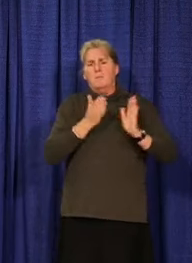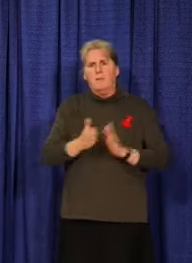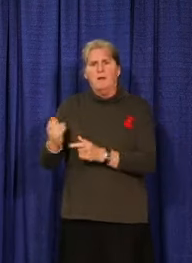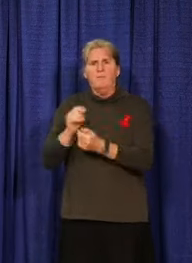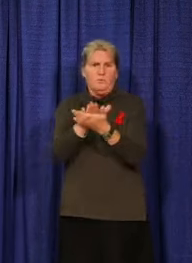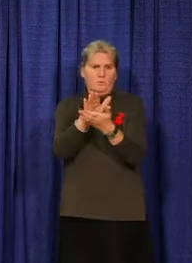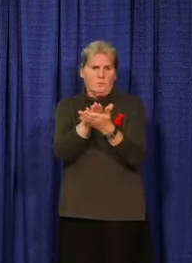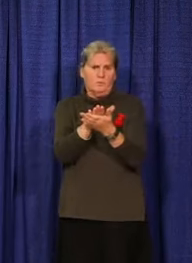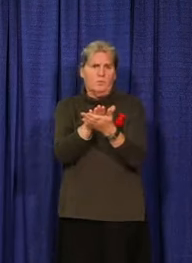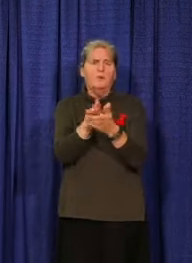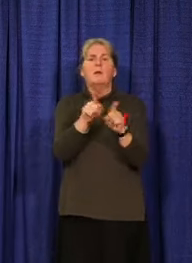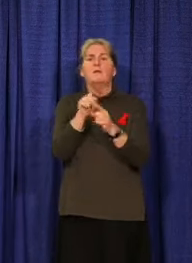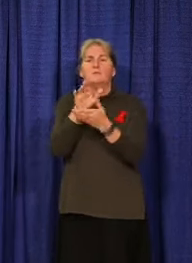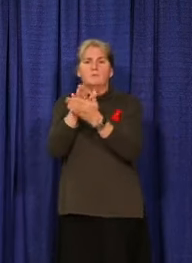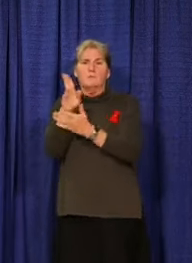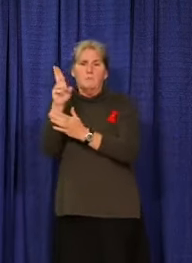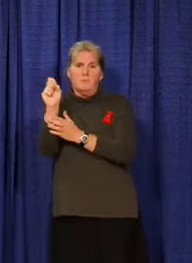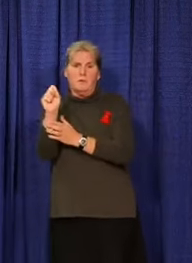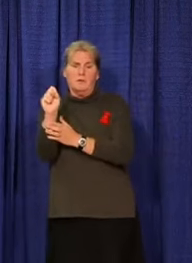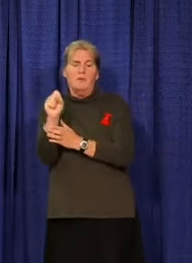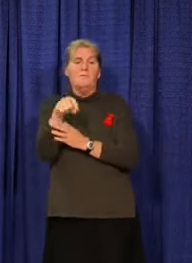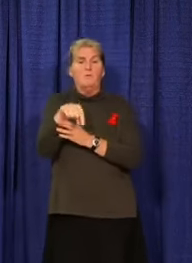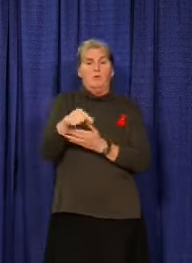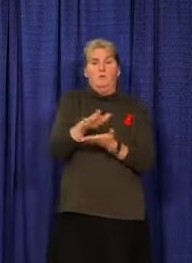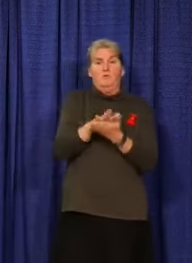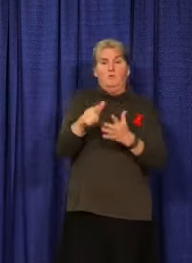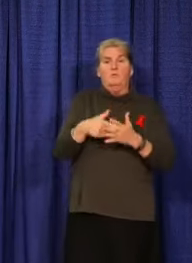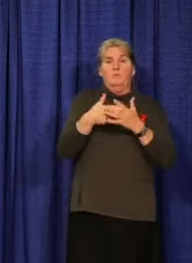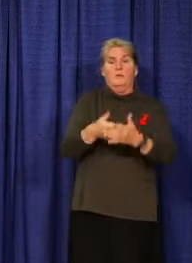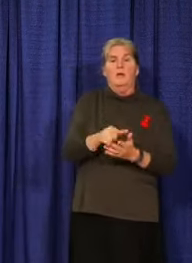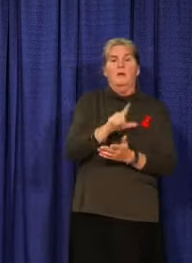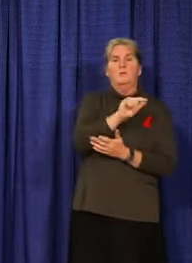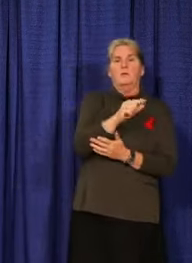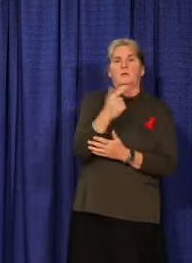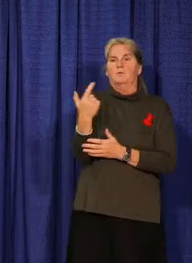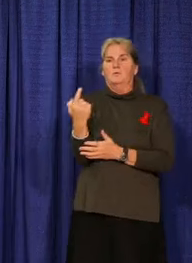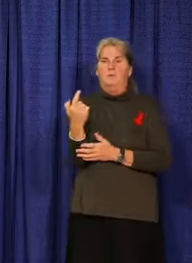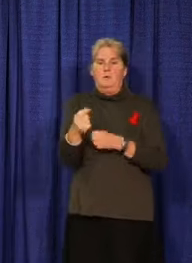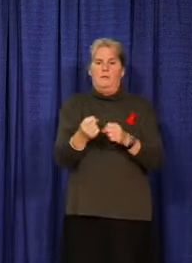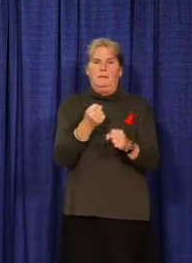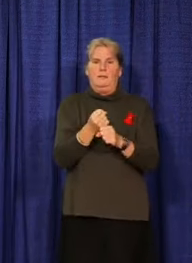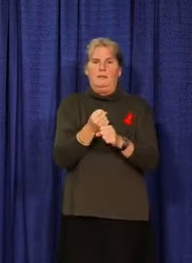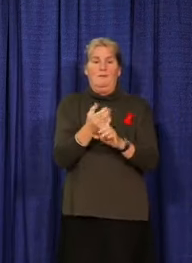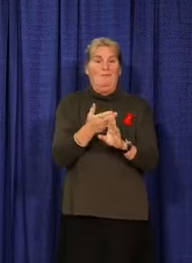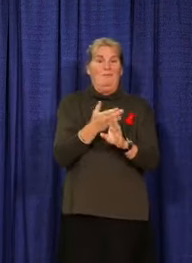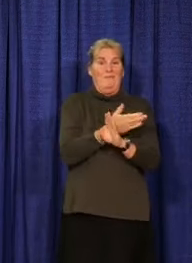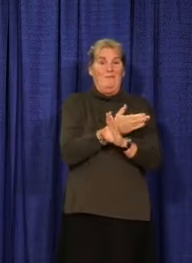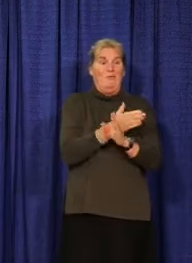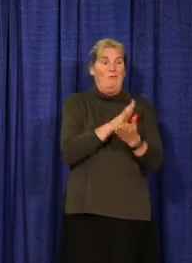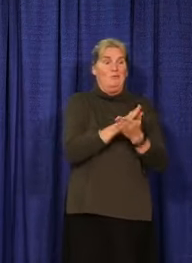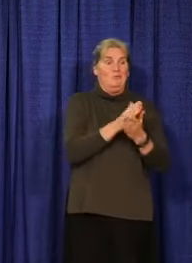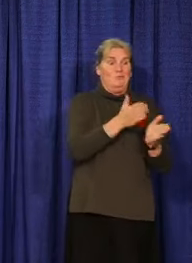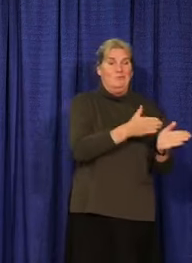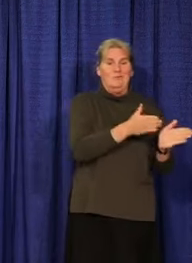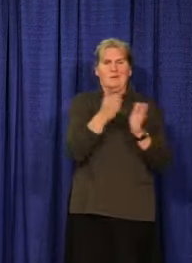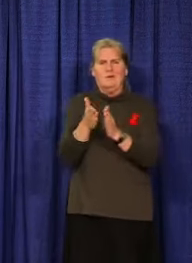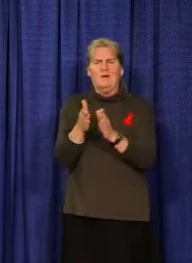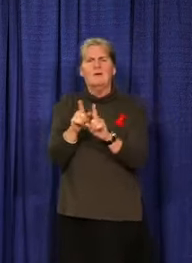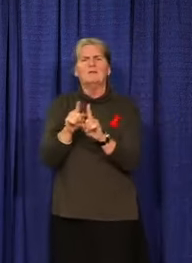schools and about school busing for the 2020-2021 school year. Before I get to the details about school, I would like to